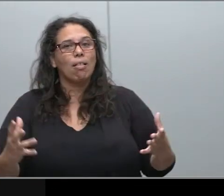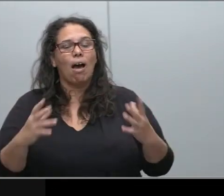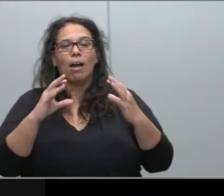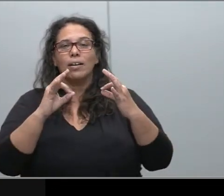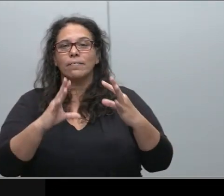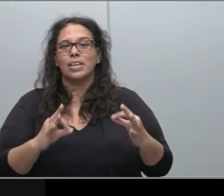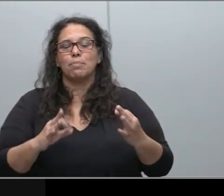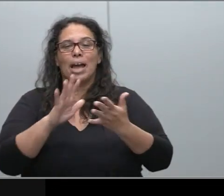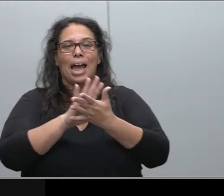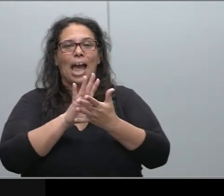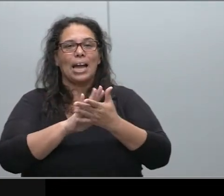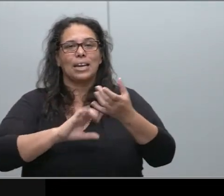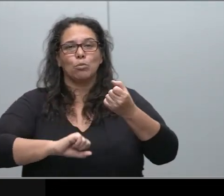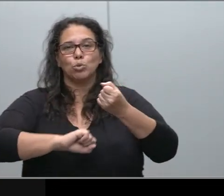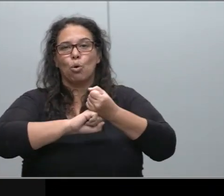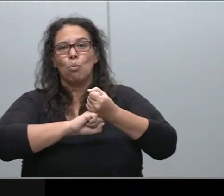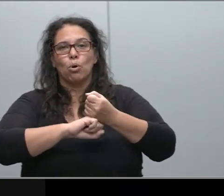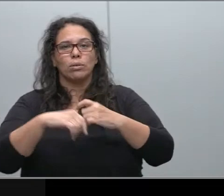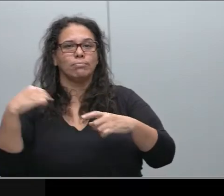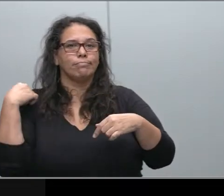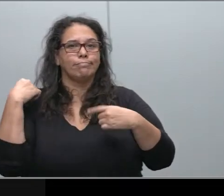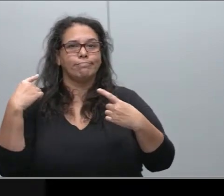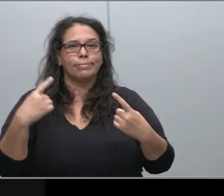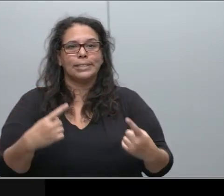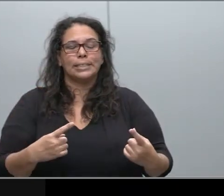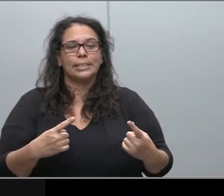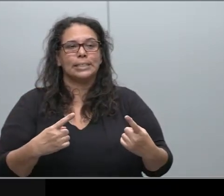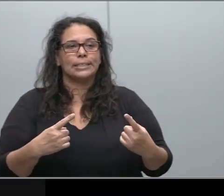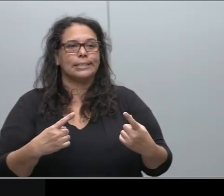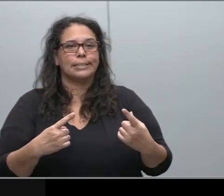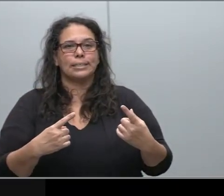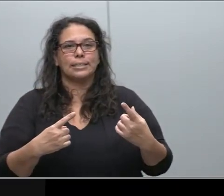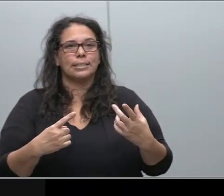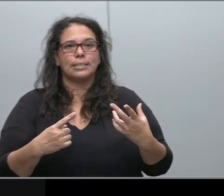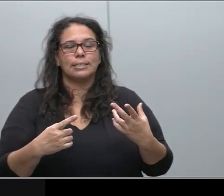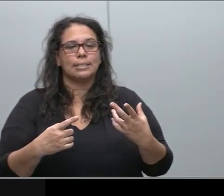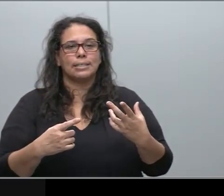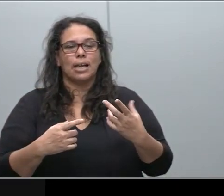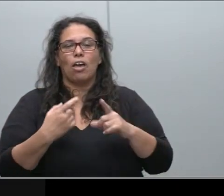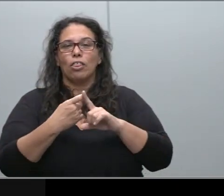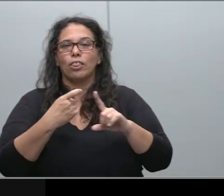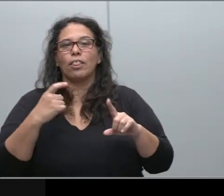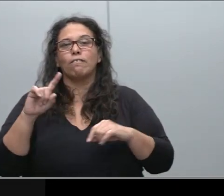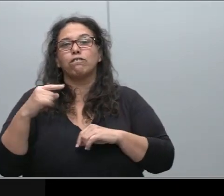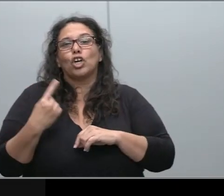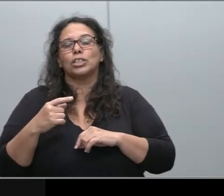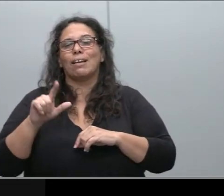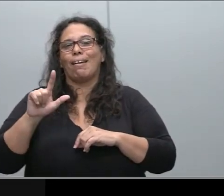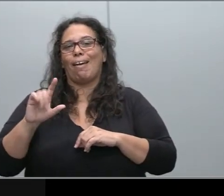about neighborhood and home visits by site personnel. Her department, as well as the FRC staff,